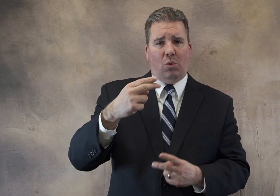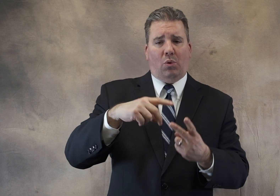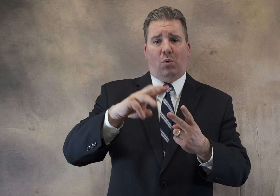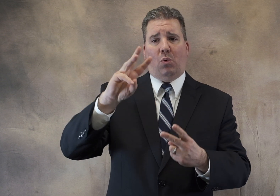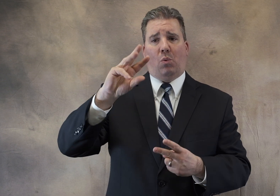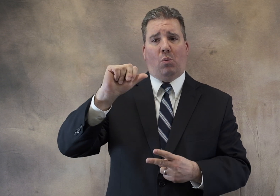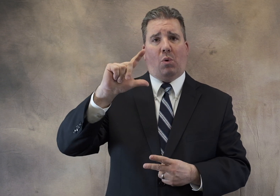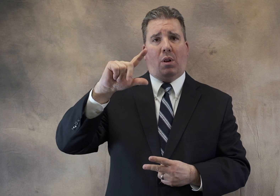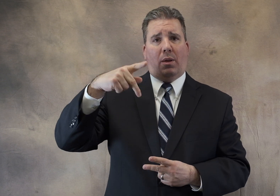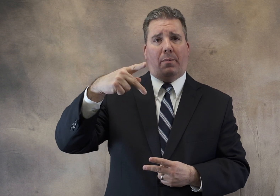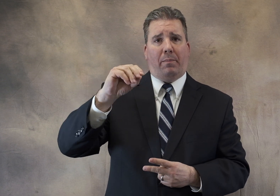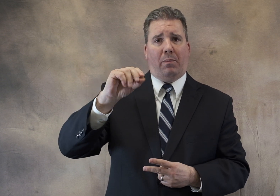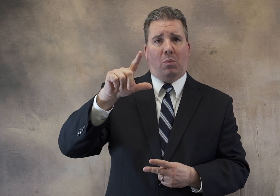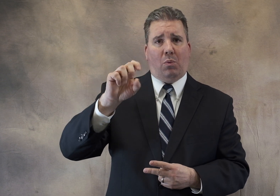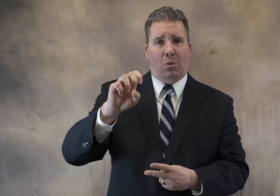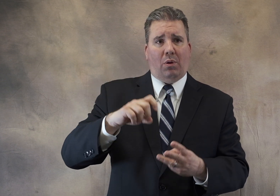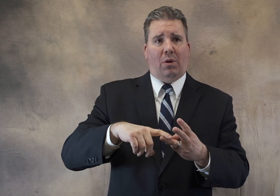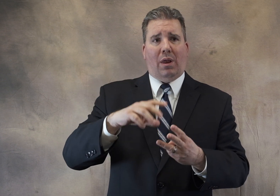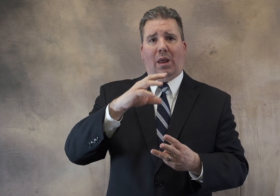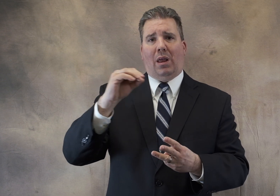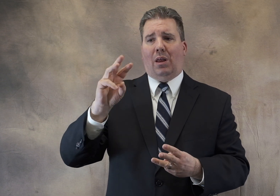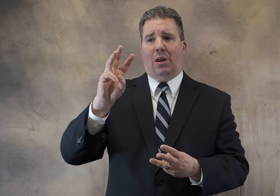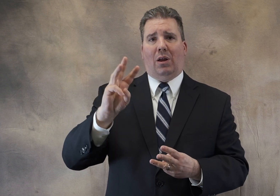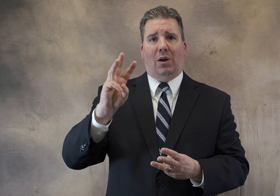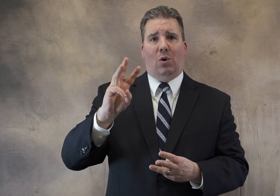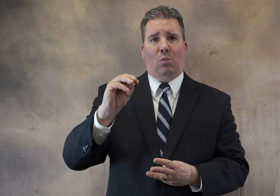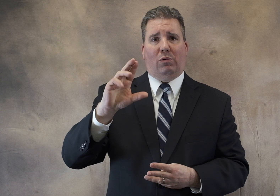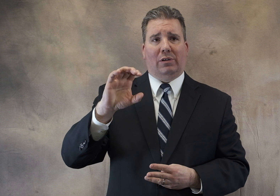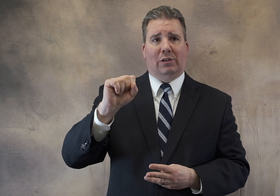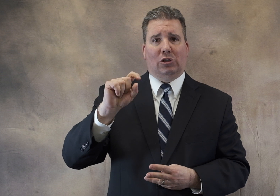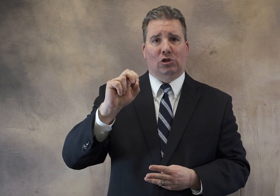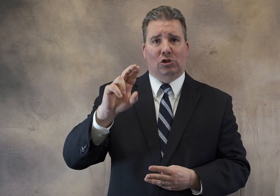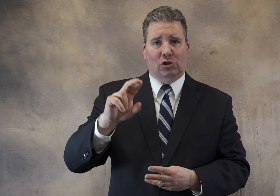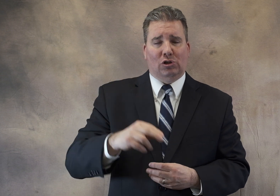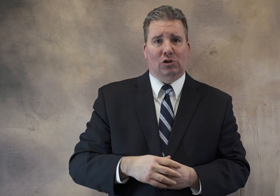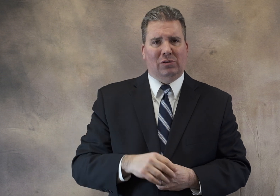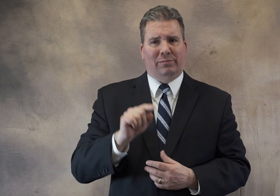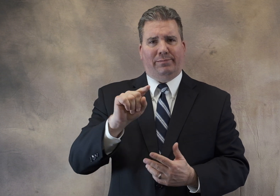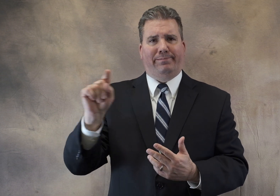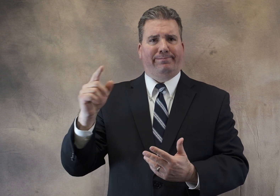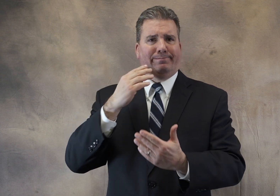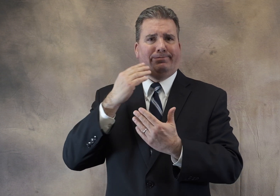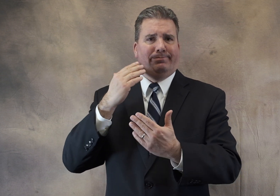of Marlborough, Walpole, and Worcester.